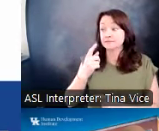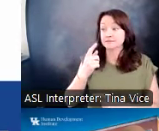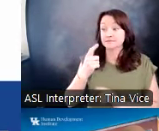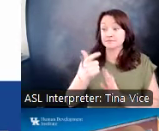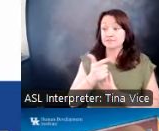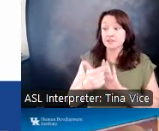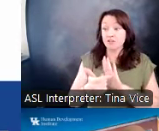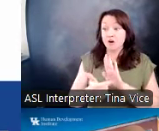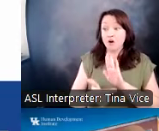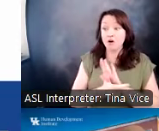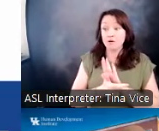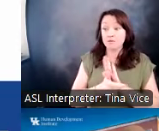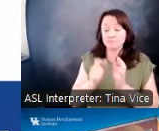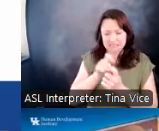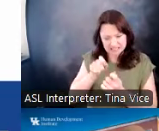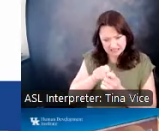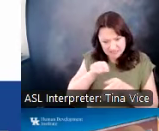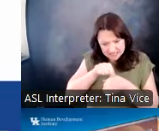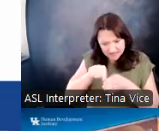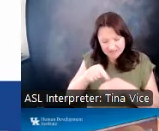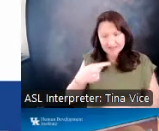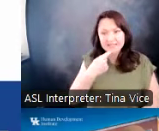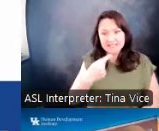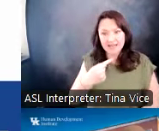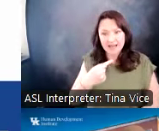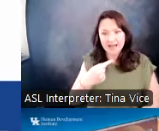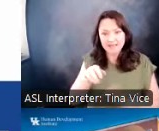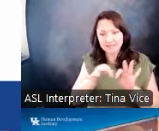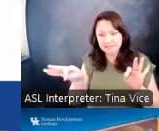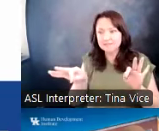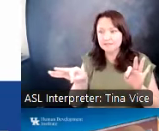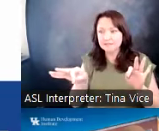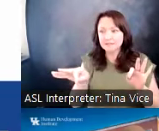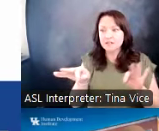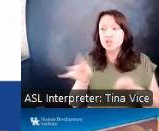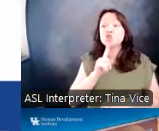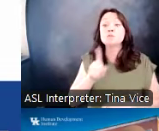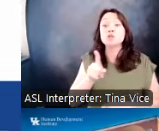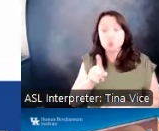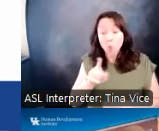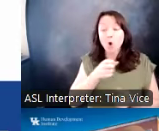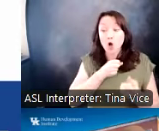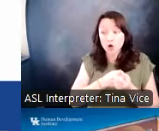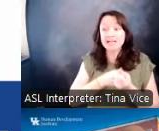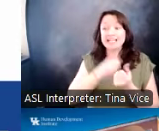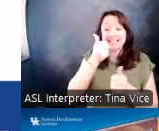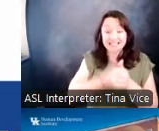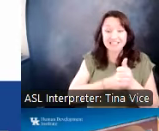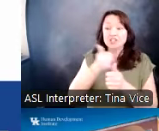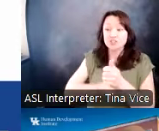specifically says to ensure that each service program or activity is readily